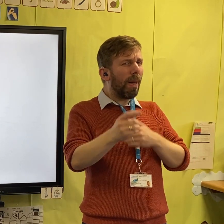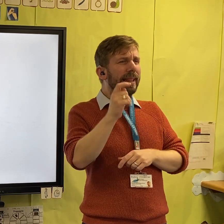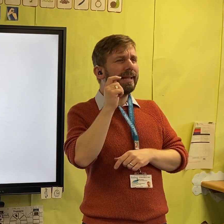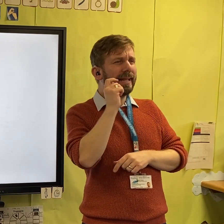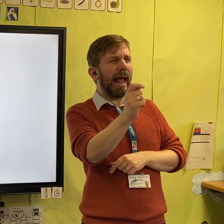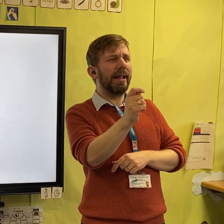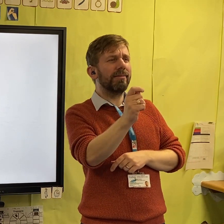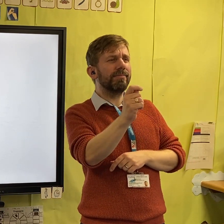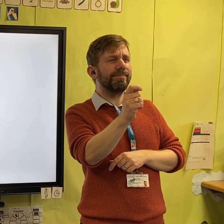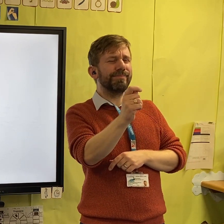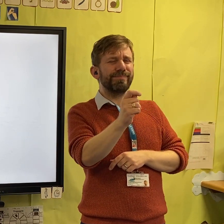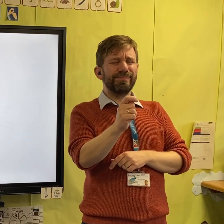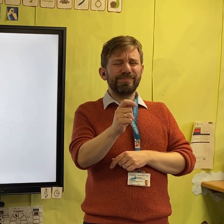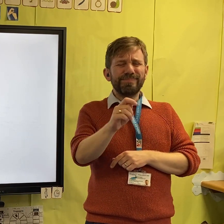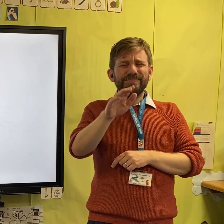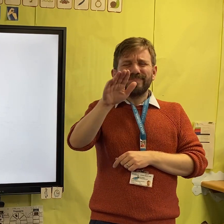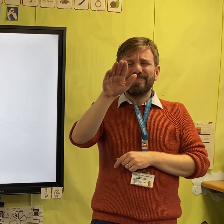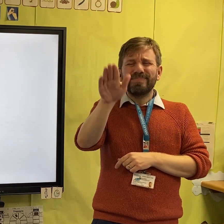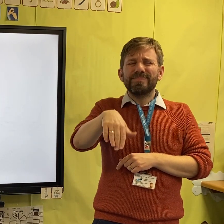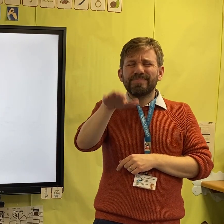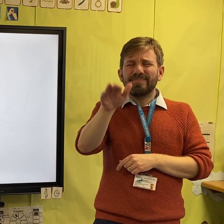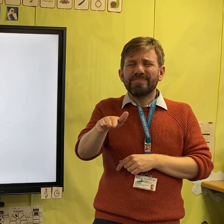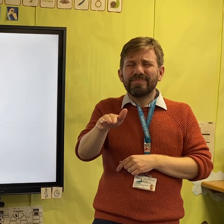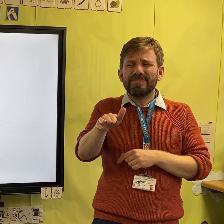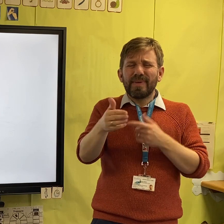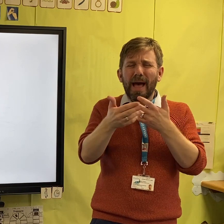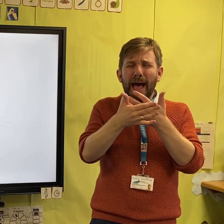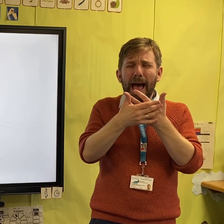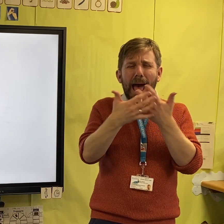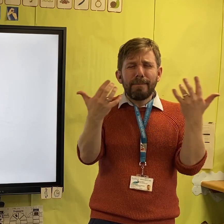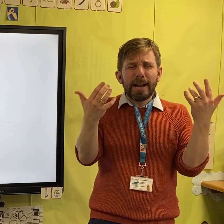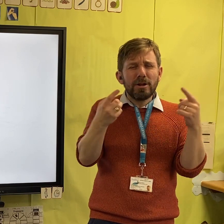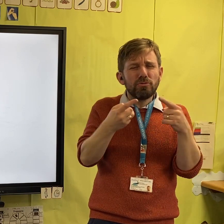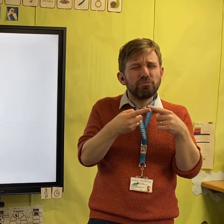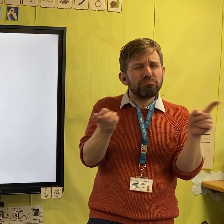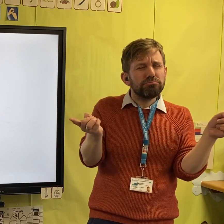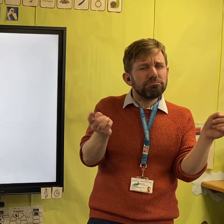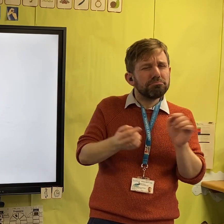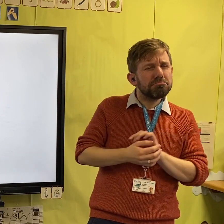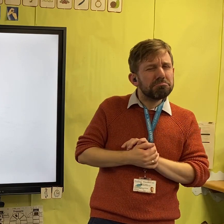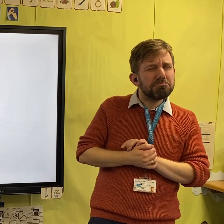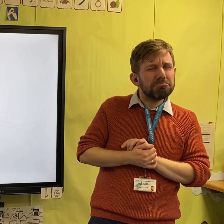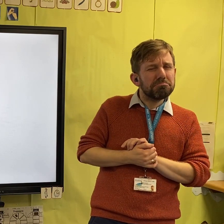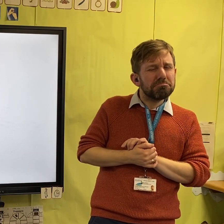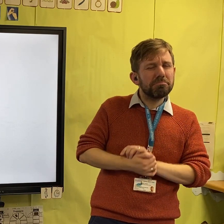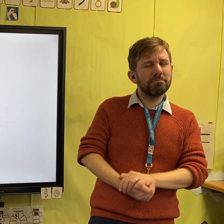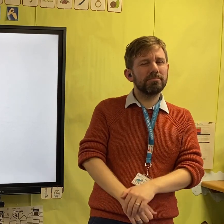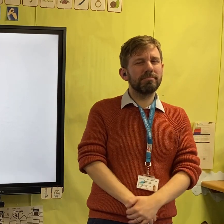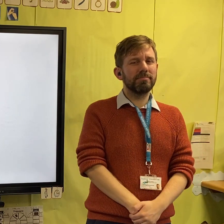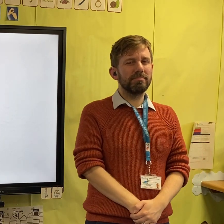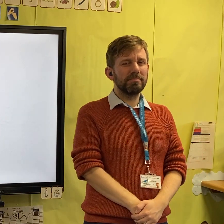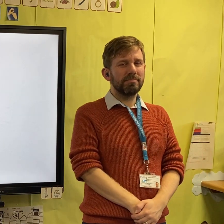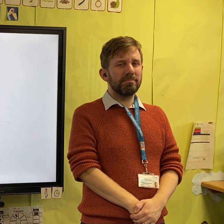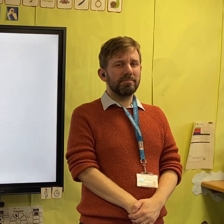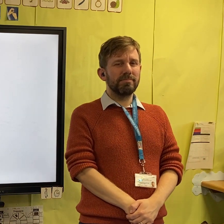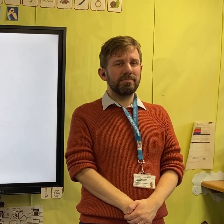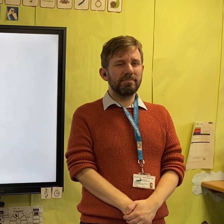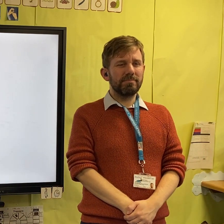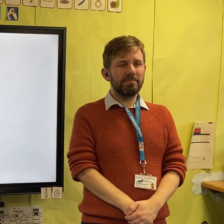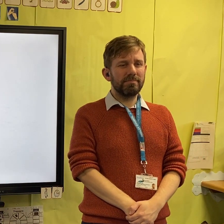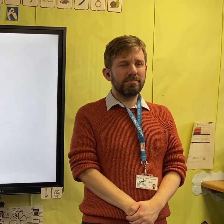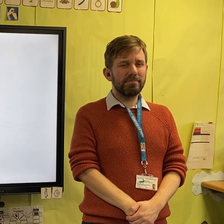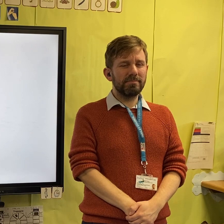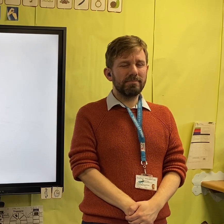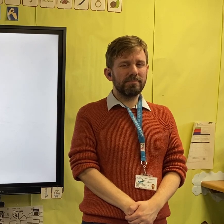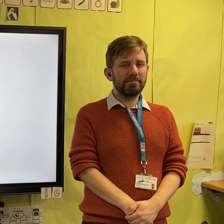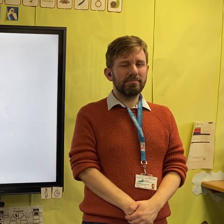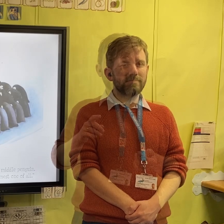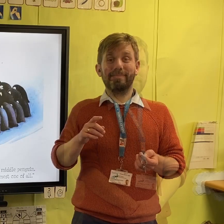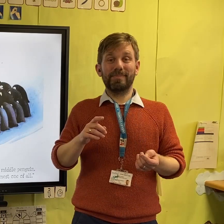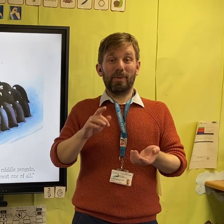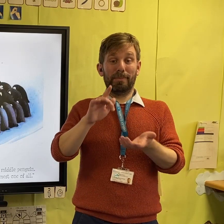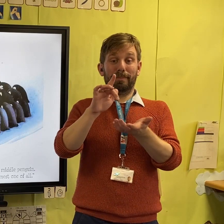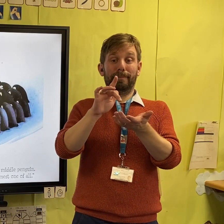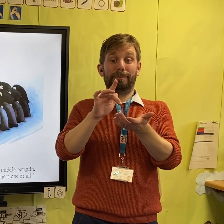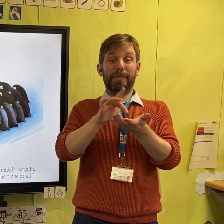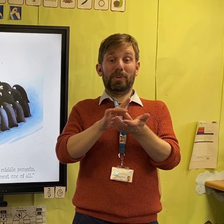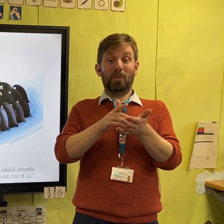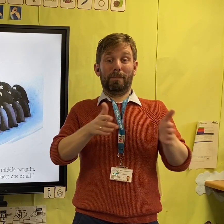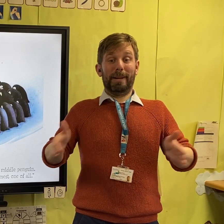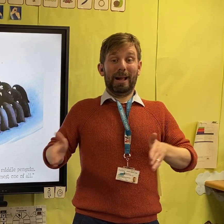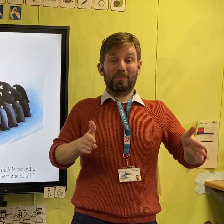there's definitely much much more than 10! Excuse me he said how many of you are there? The middle